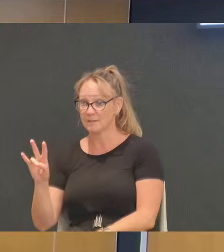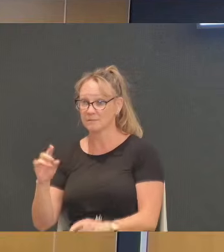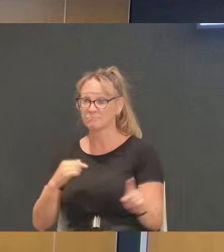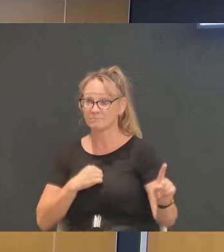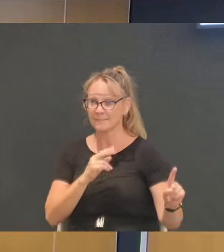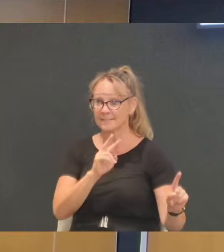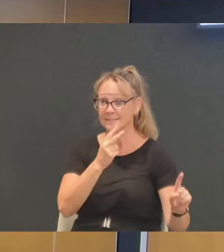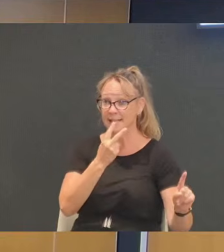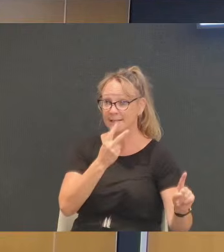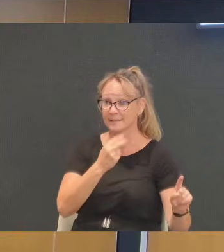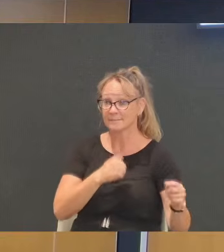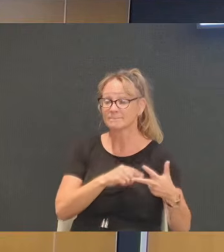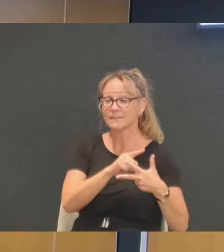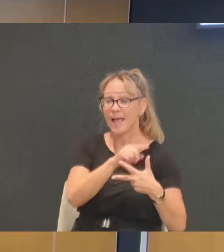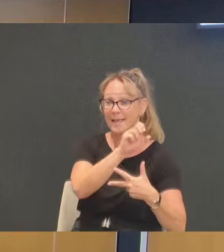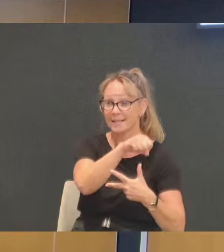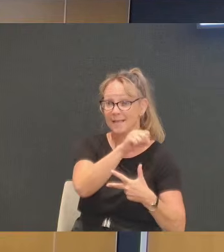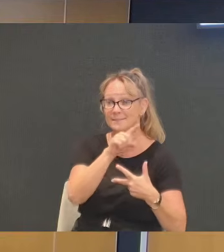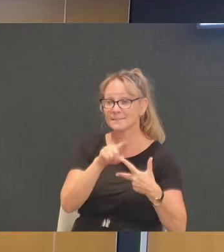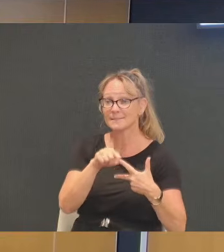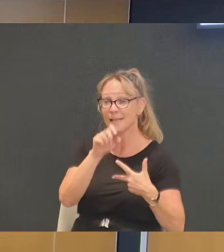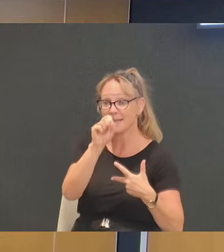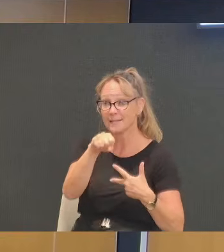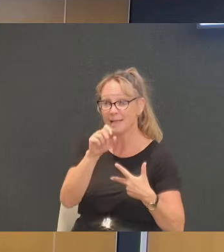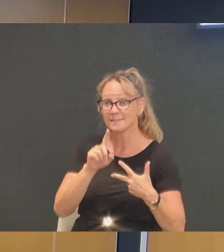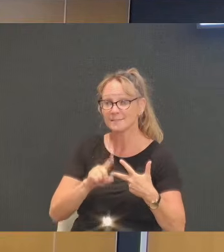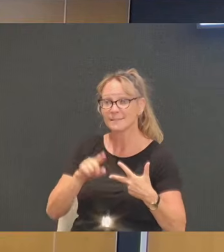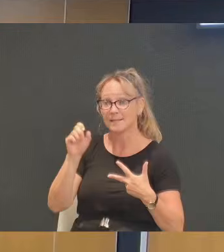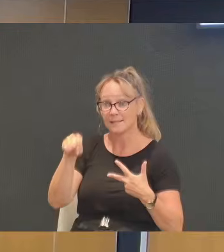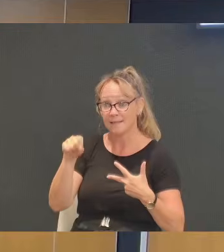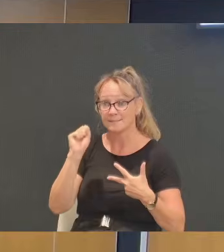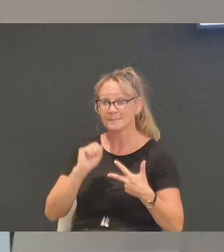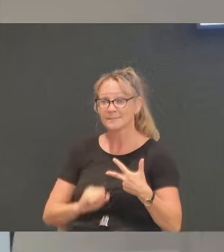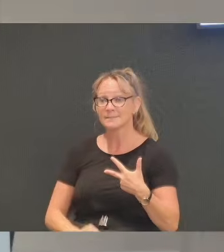Summerow Dumas. Yes. Commissioner Reece. Yes. Commissioner Driehaus. Yes. I'd like to make a